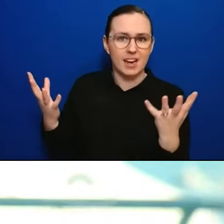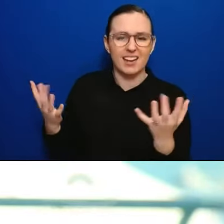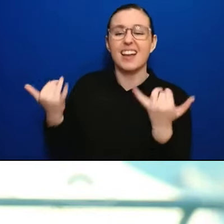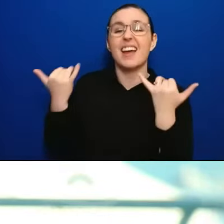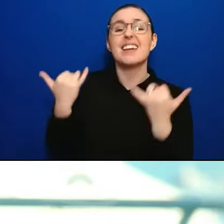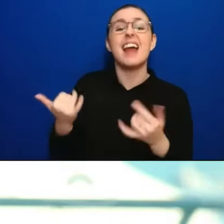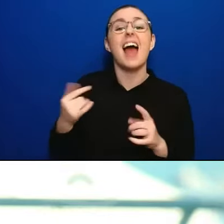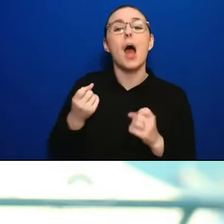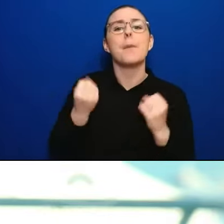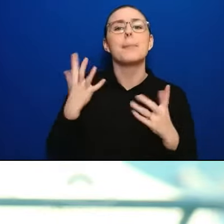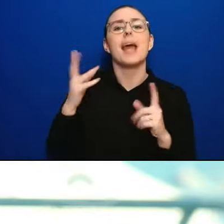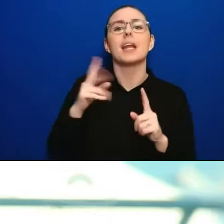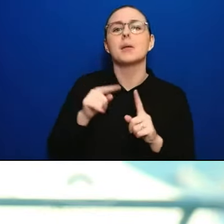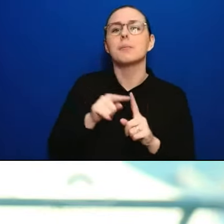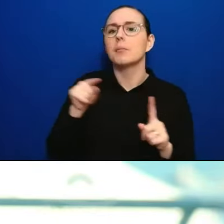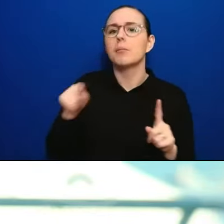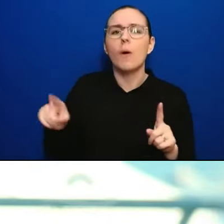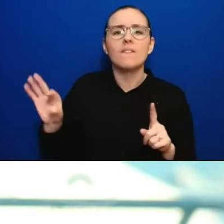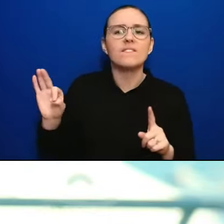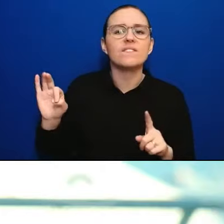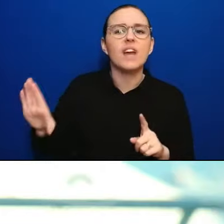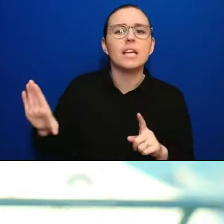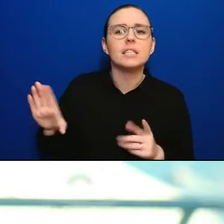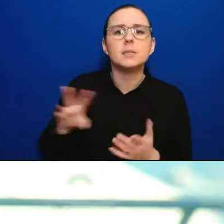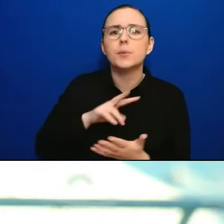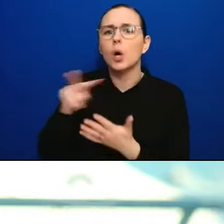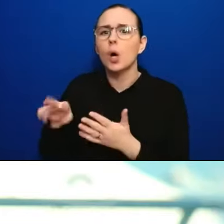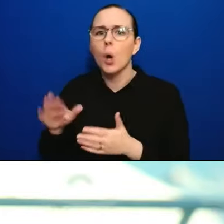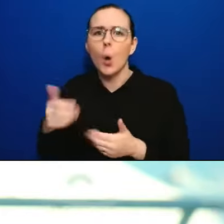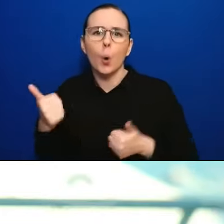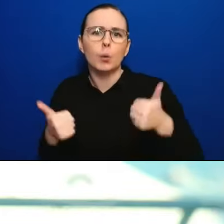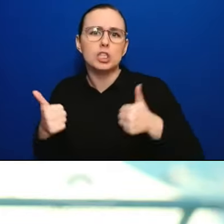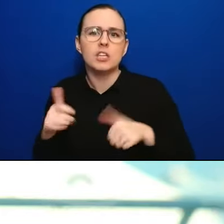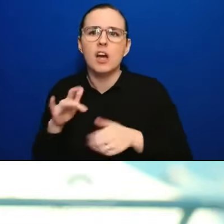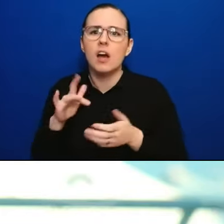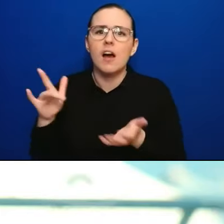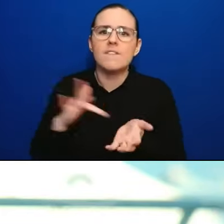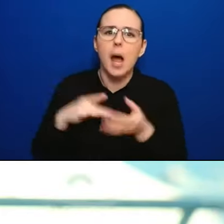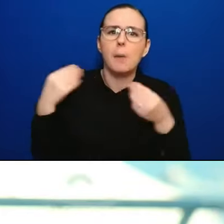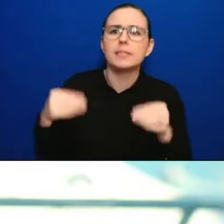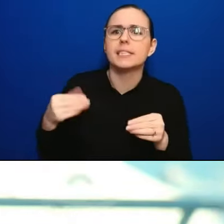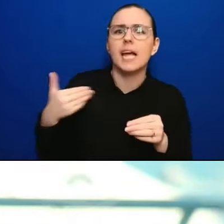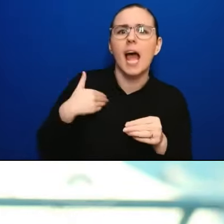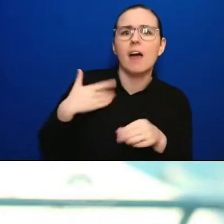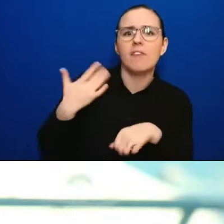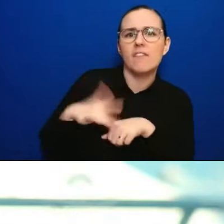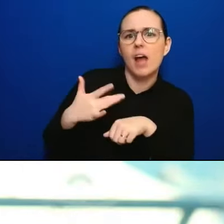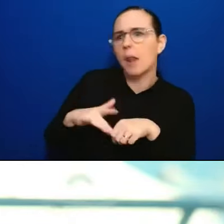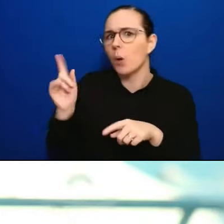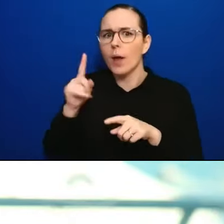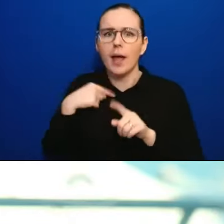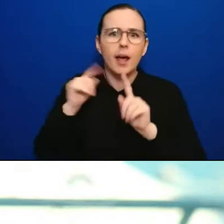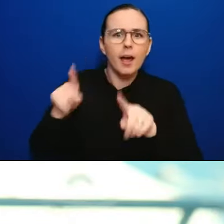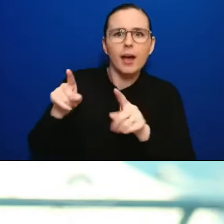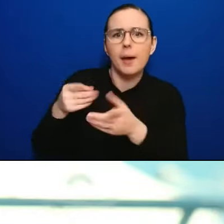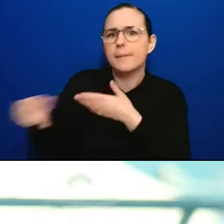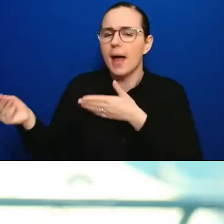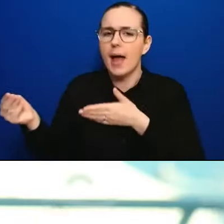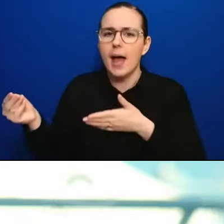that pretty big numbers are coming in for the province we know people are turning to Facebook groups to try to find